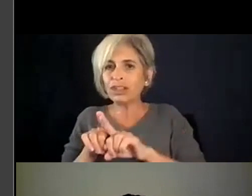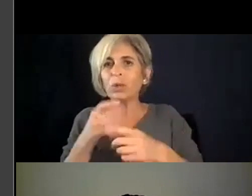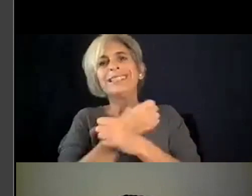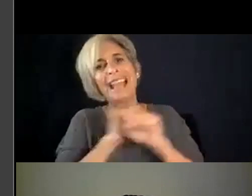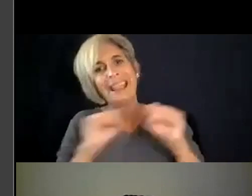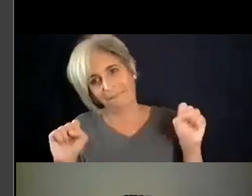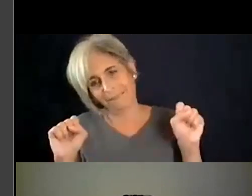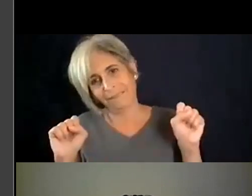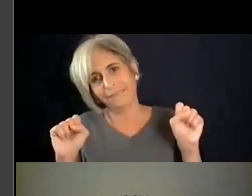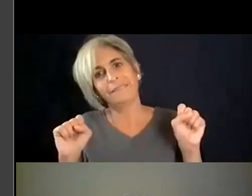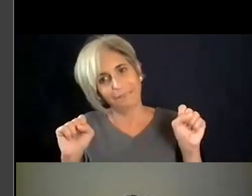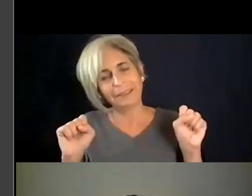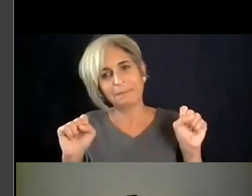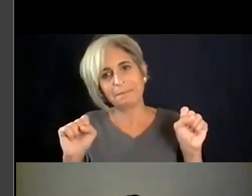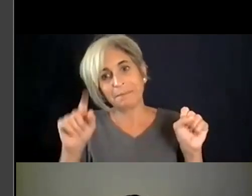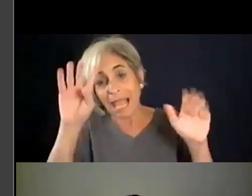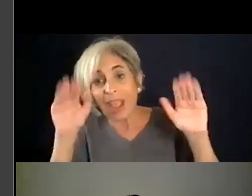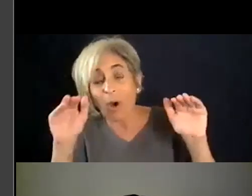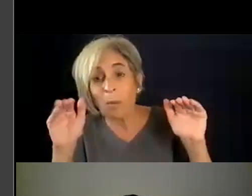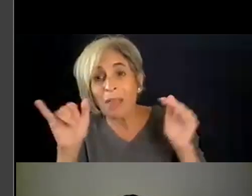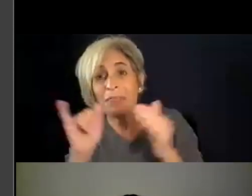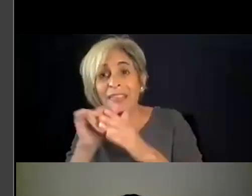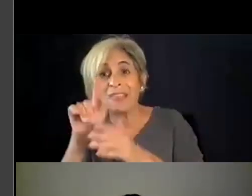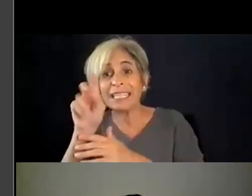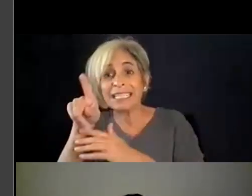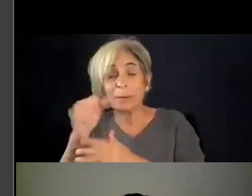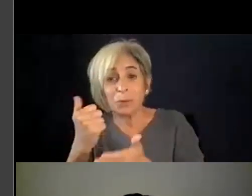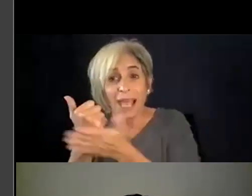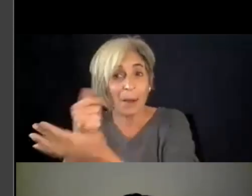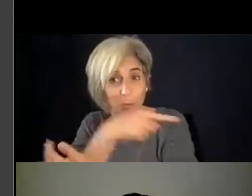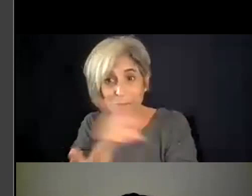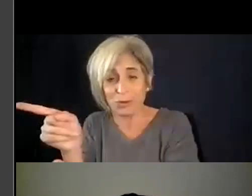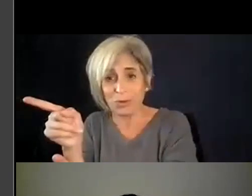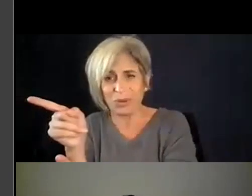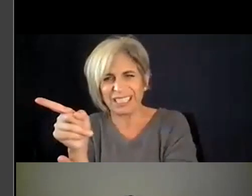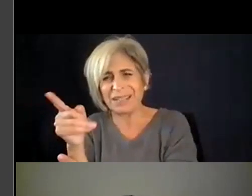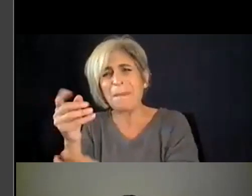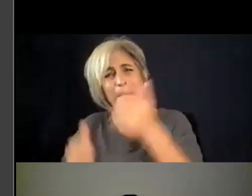So, I hope that you find these tips helpful. A lot of them are really easy to implement,